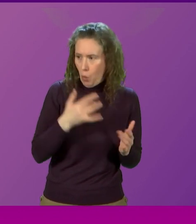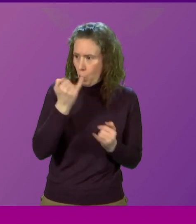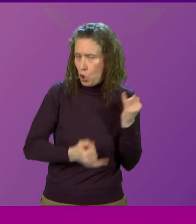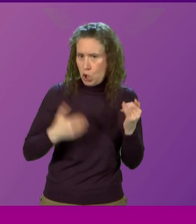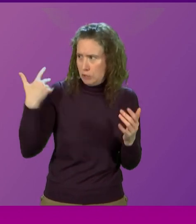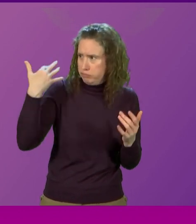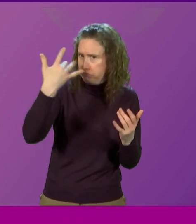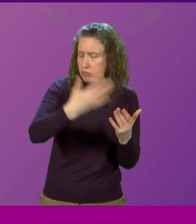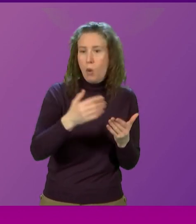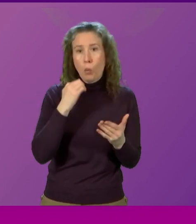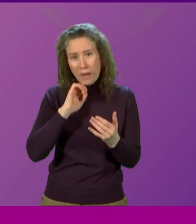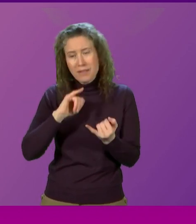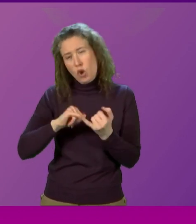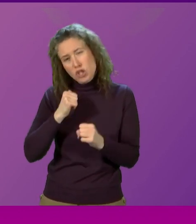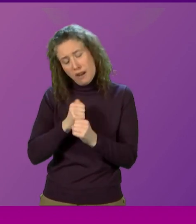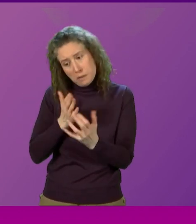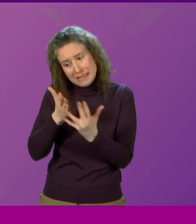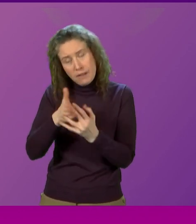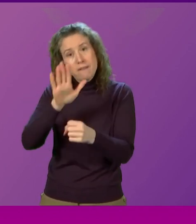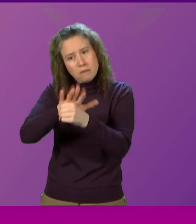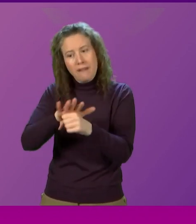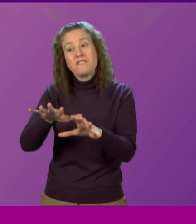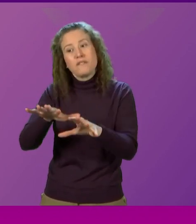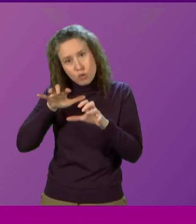Government freeze water bills for the next financial year?